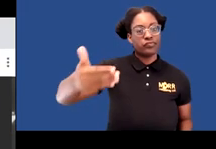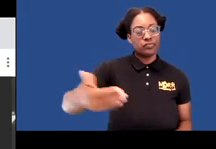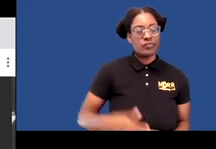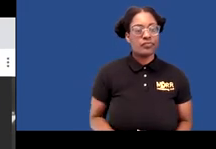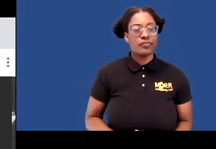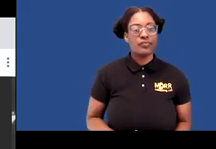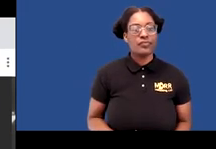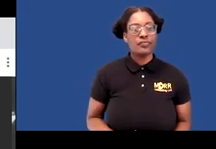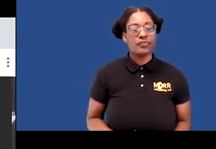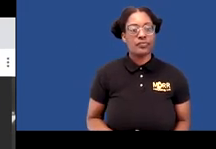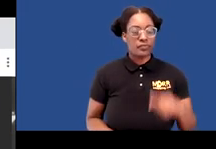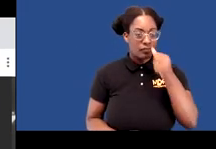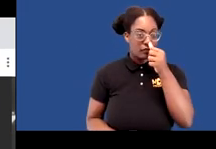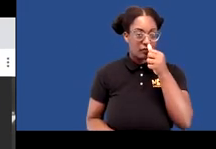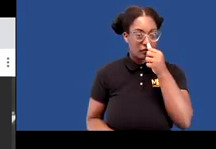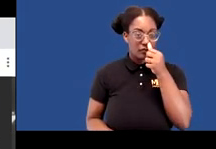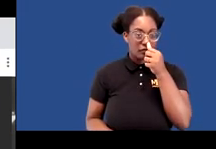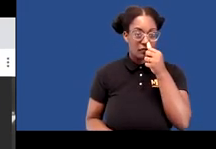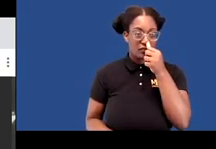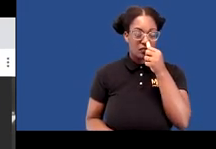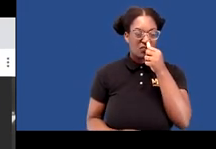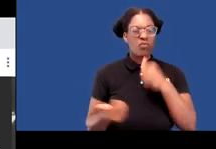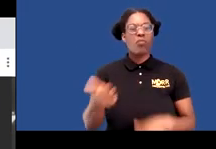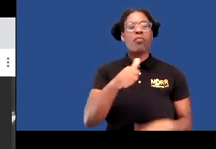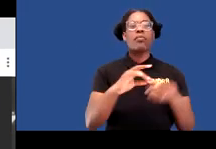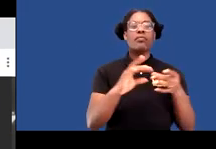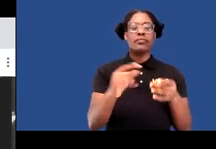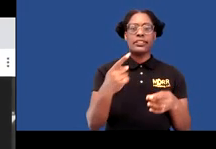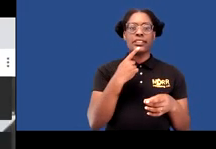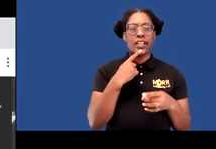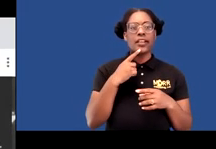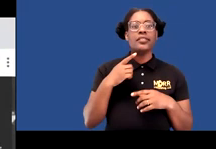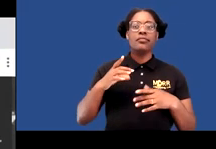"Outreach to the campus community"